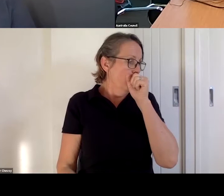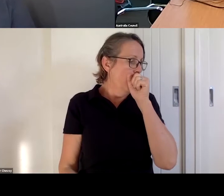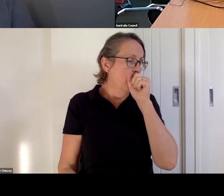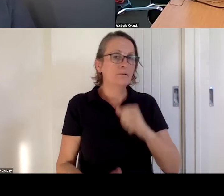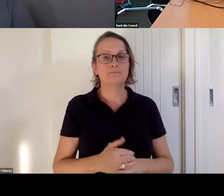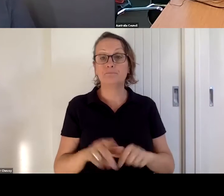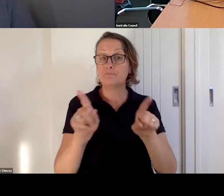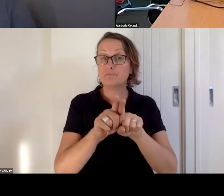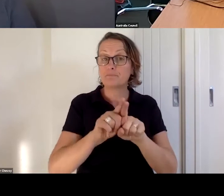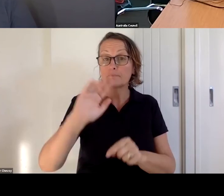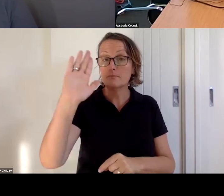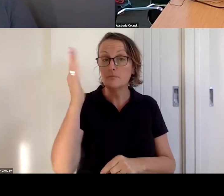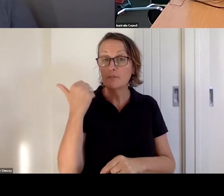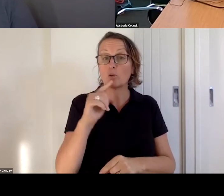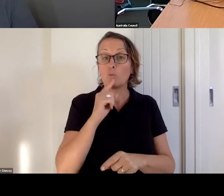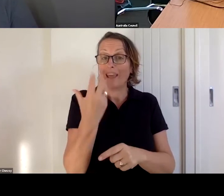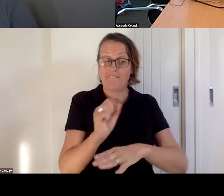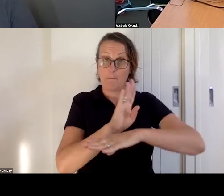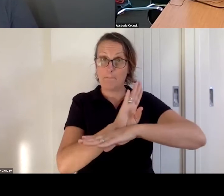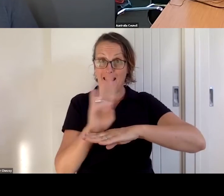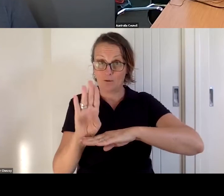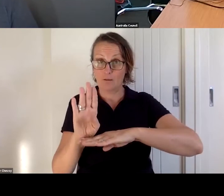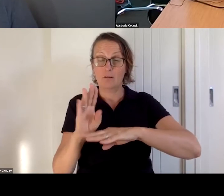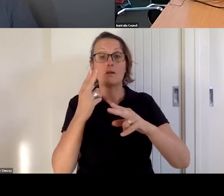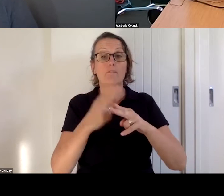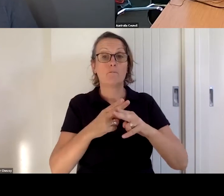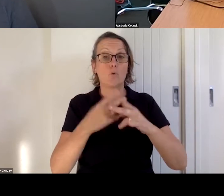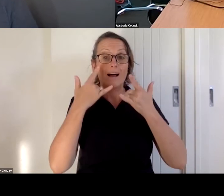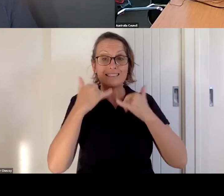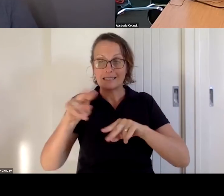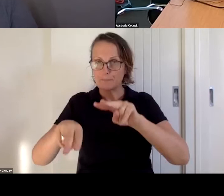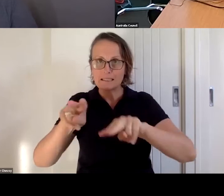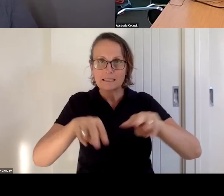the assessment panels. I can never remember them all so I'll have to read them out to you.